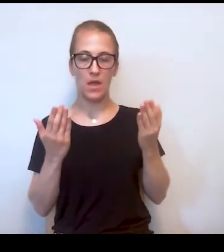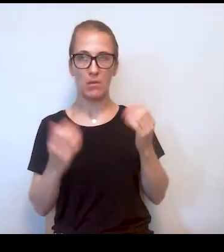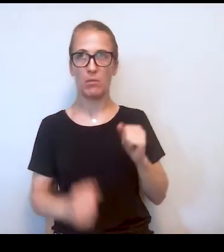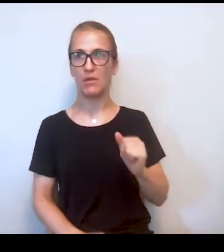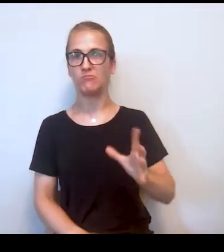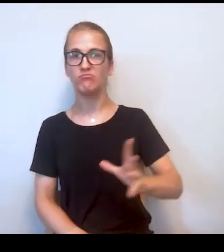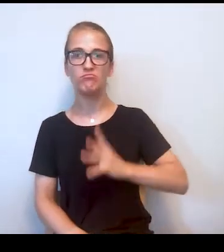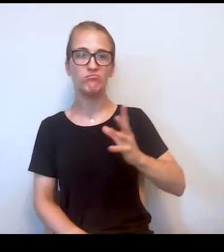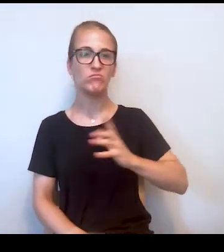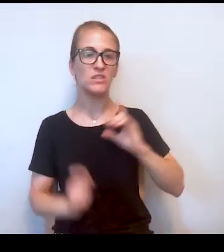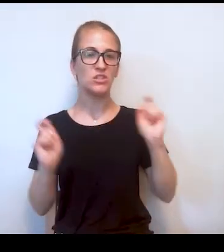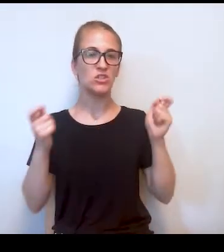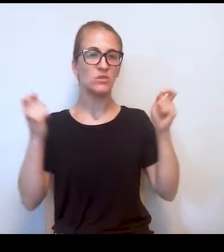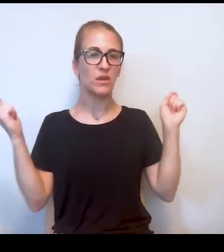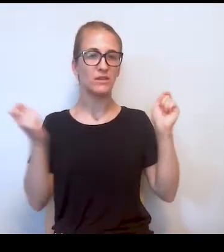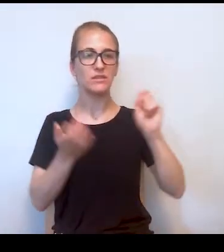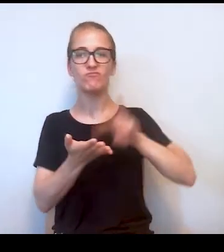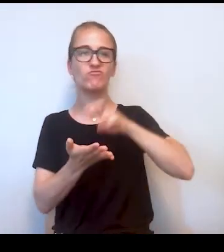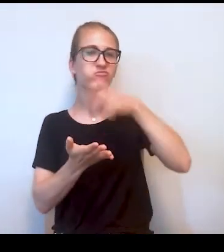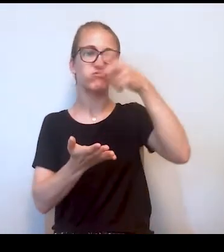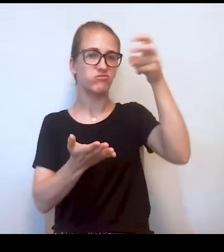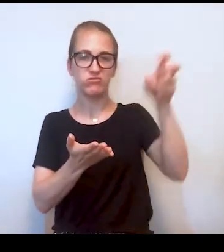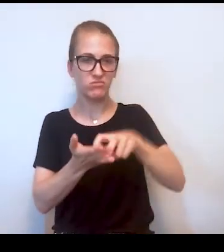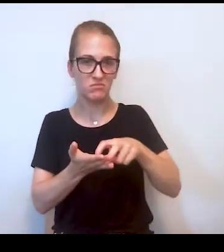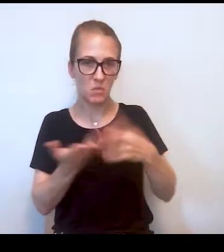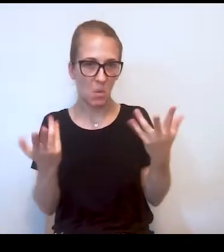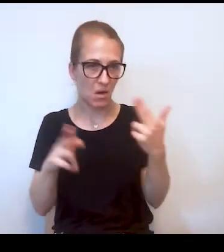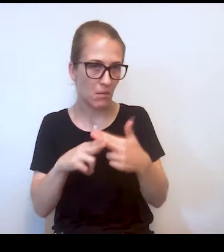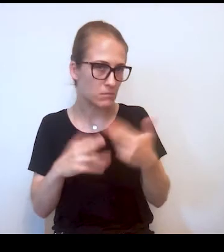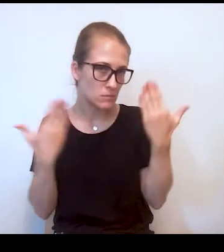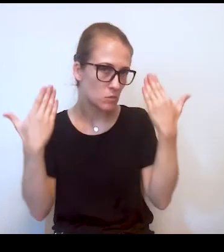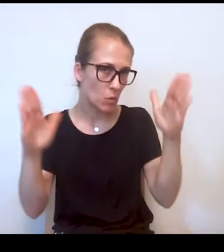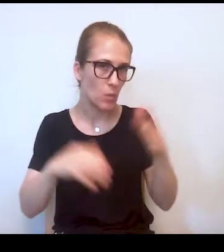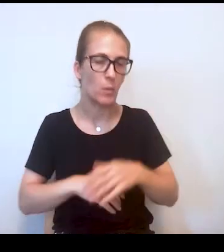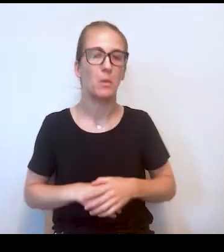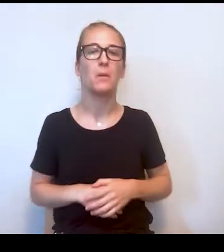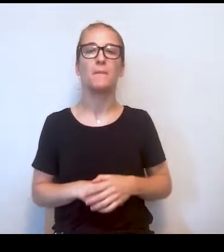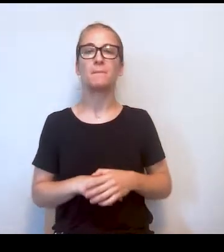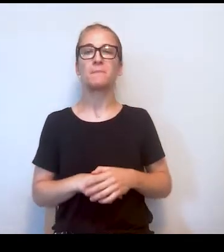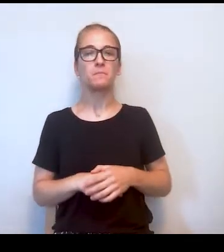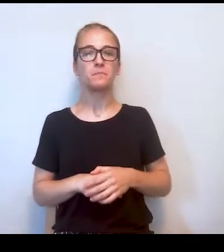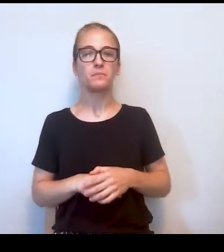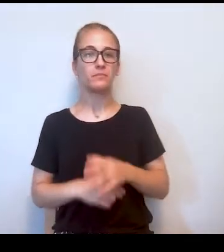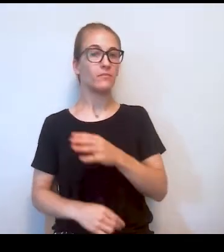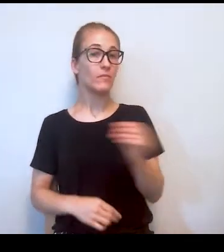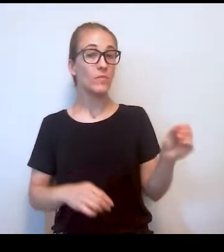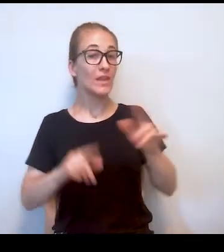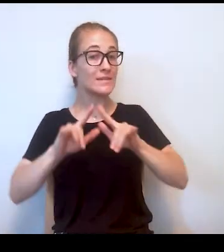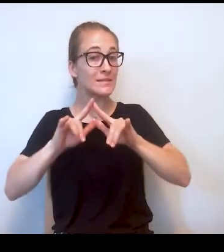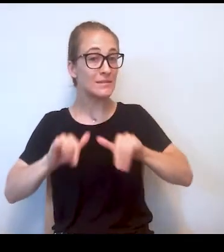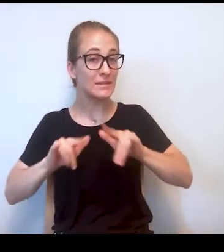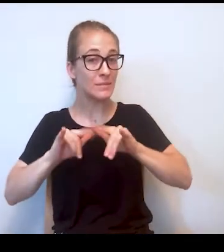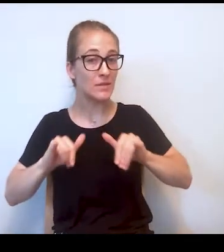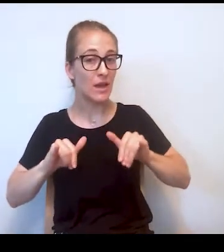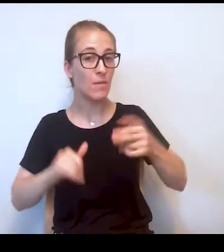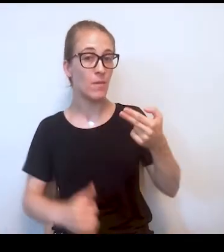I don't know what (chuckles) they're called. And at the same time, hypermobility actually disables many more people